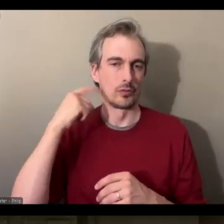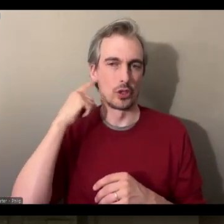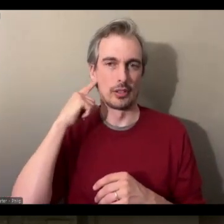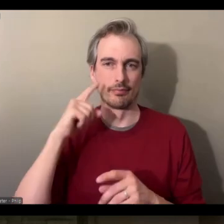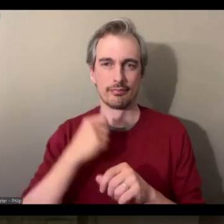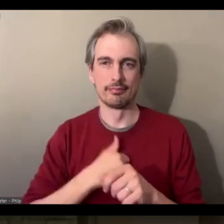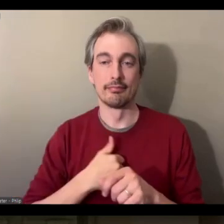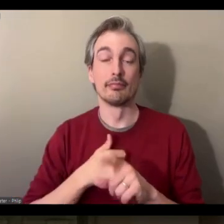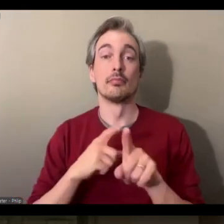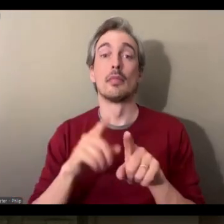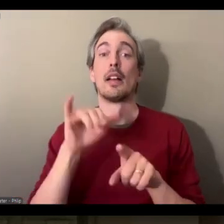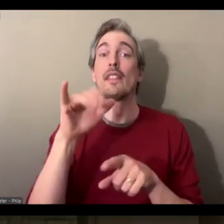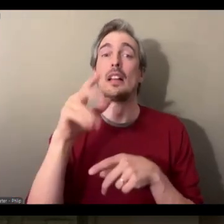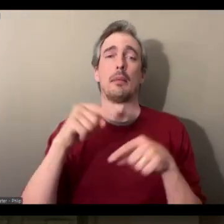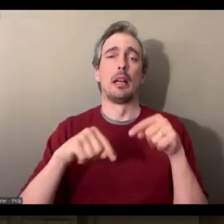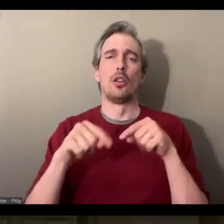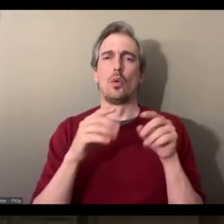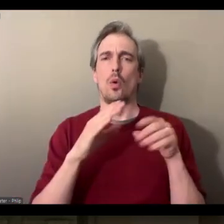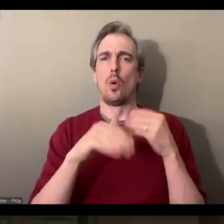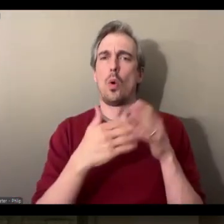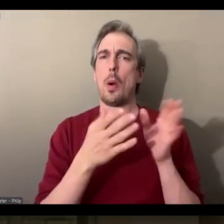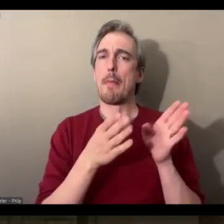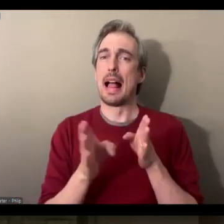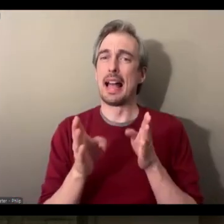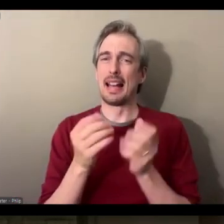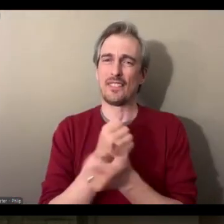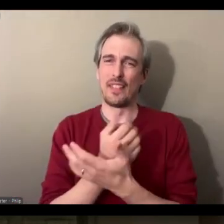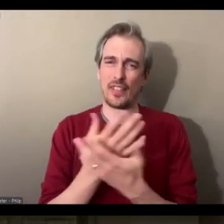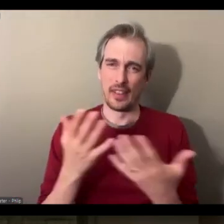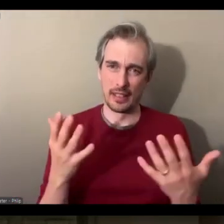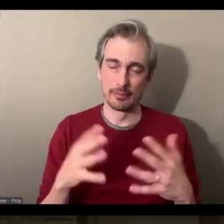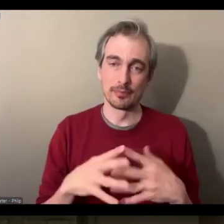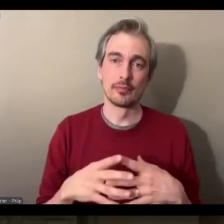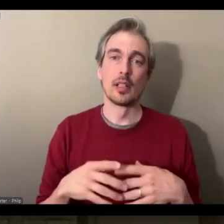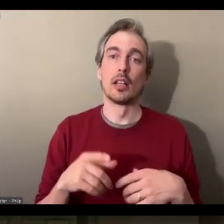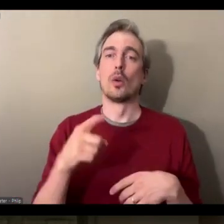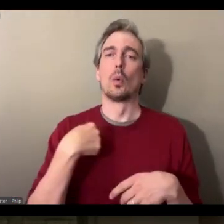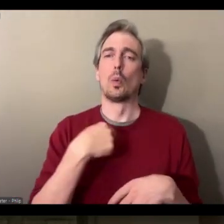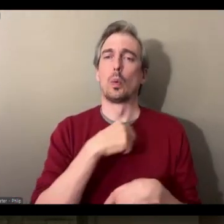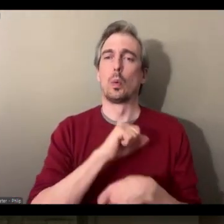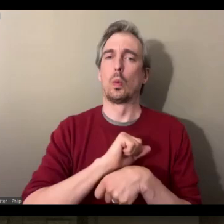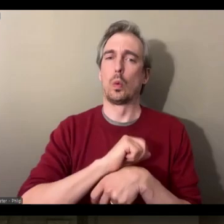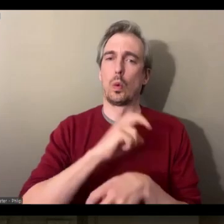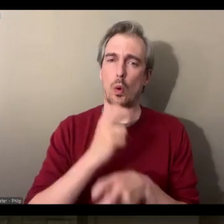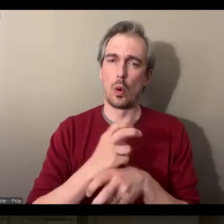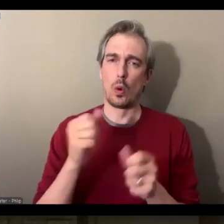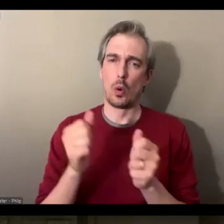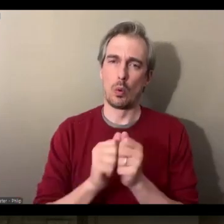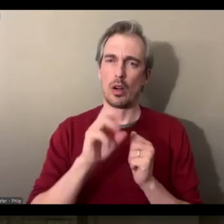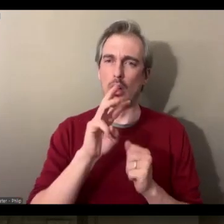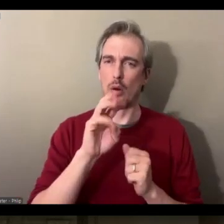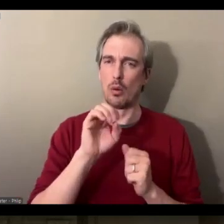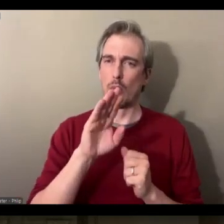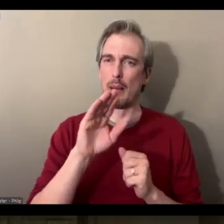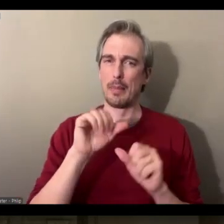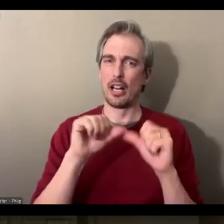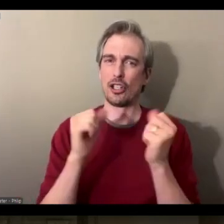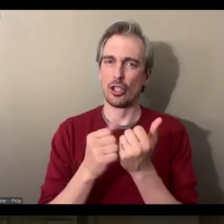have worked really hard and really closely with the web agency, Substrakt, and Equal Entry, to